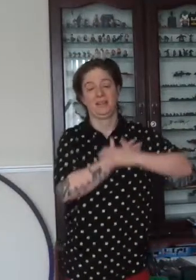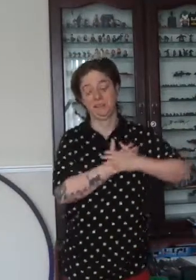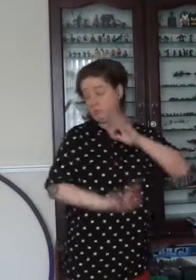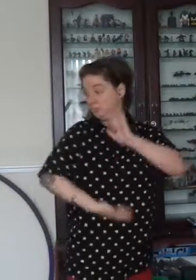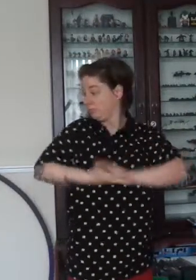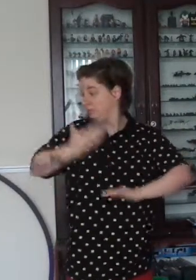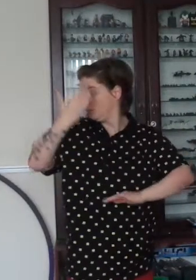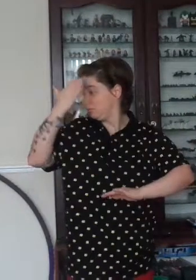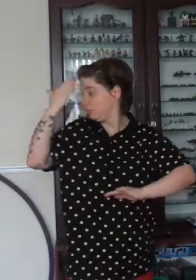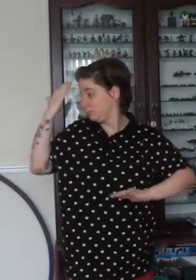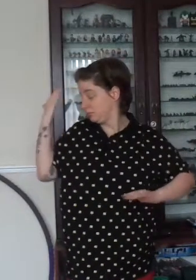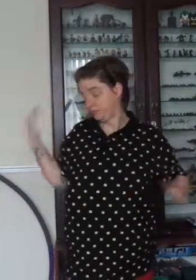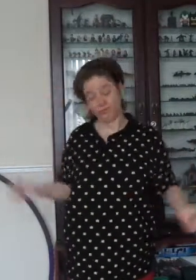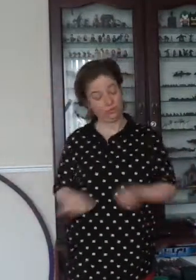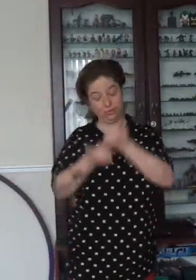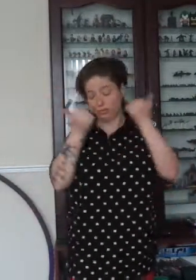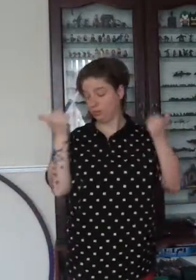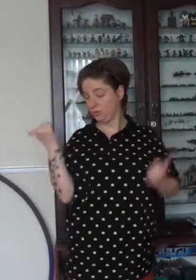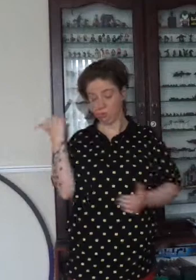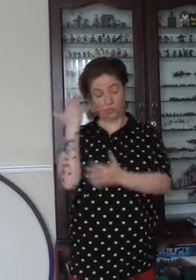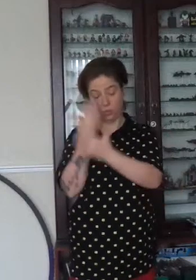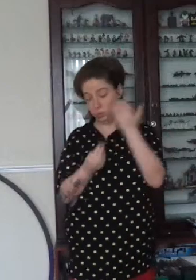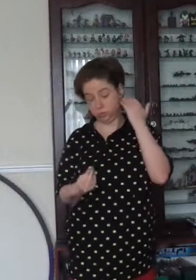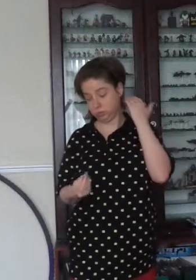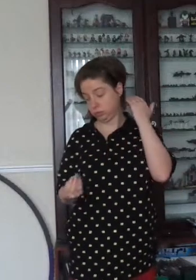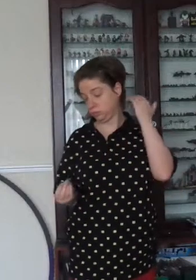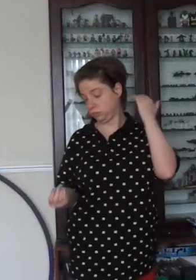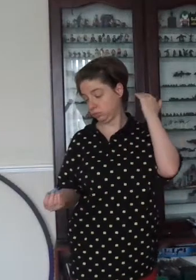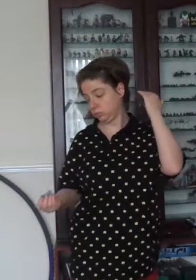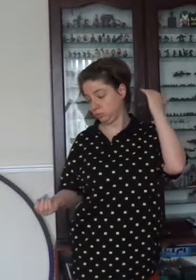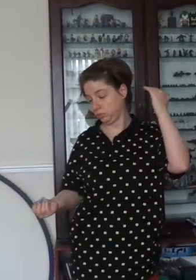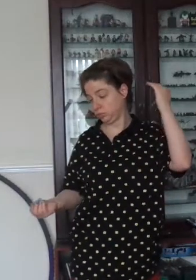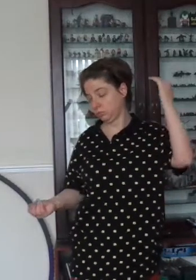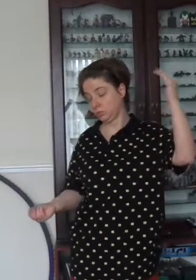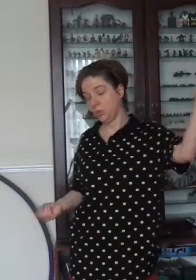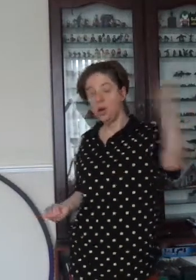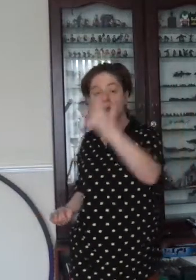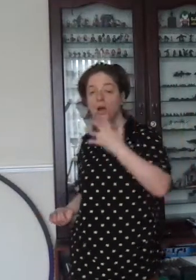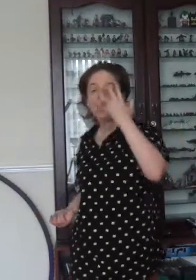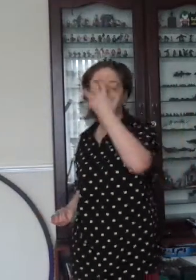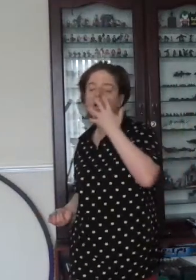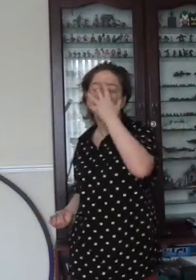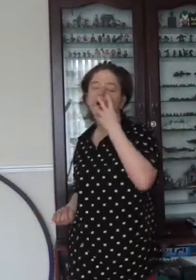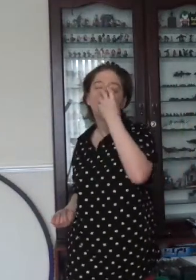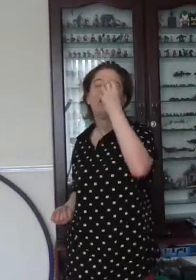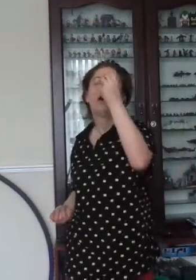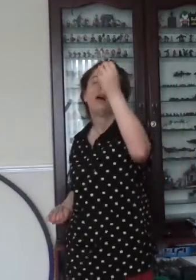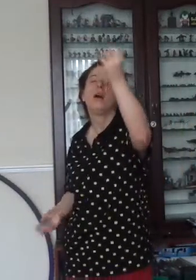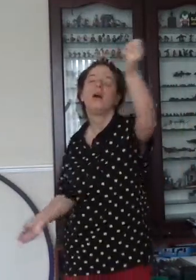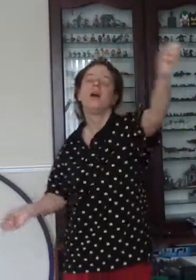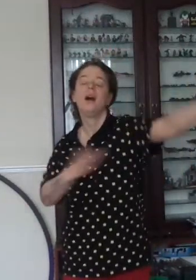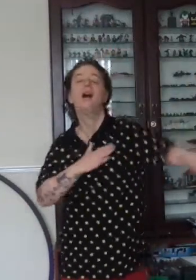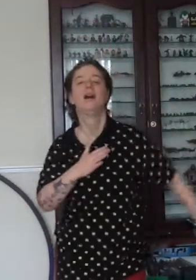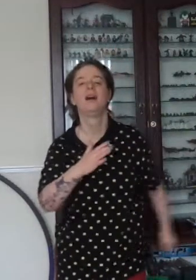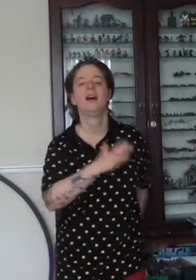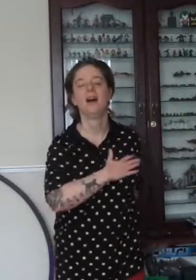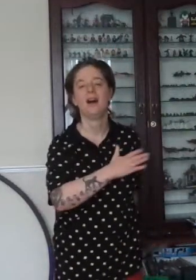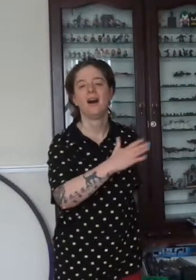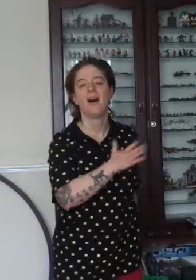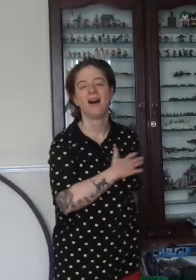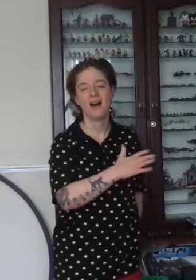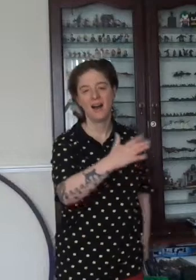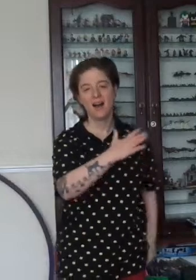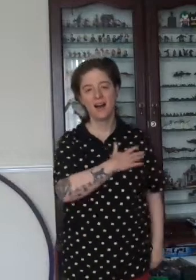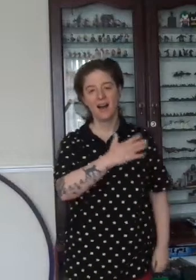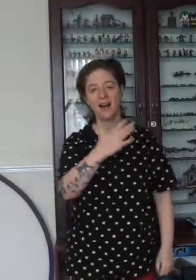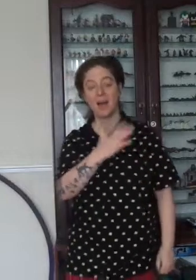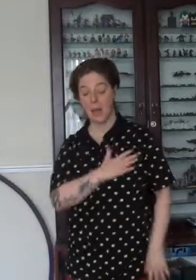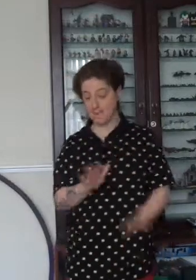It was dark, and I was over Until you kissed my lips and you saved me